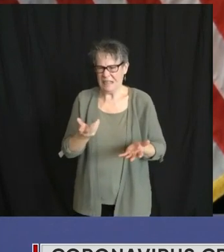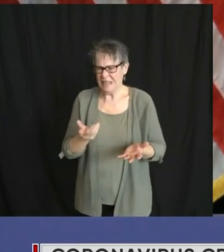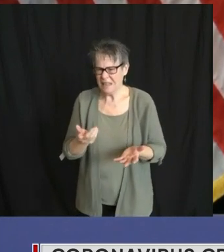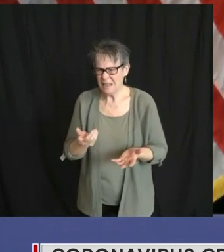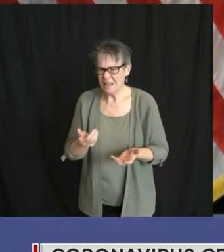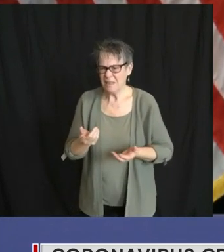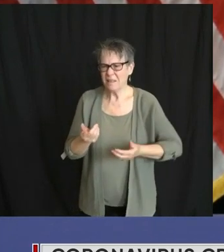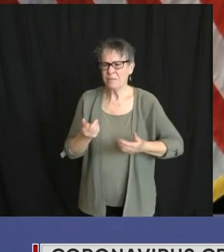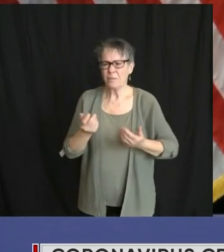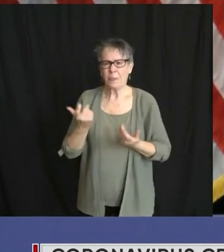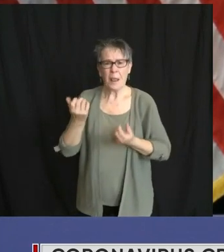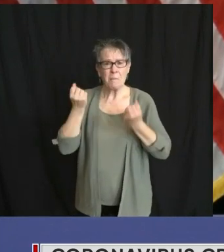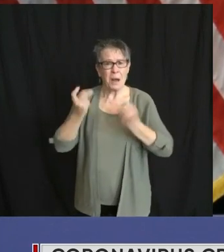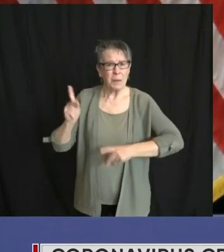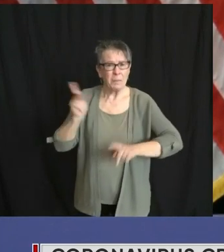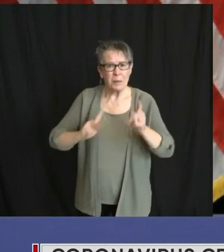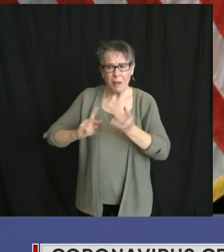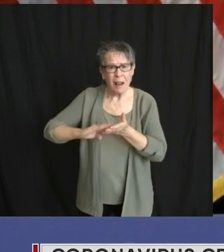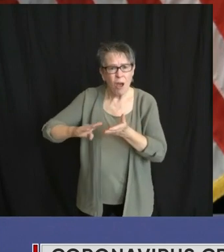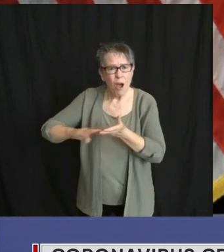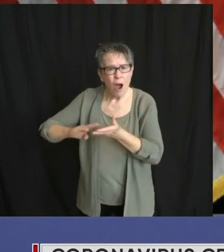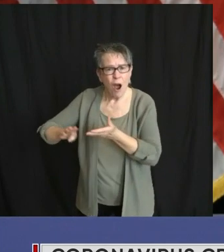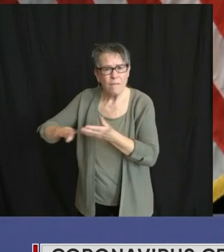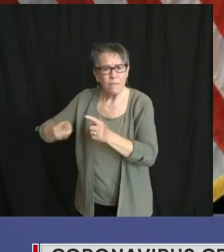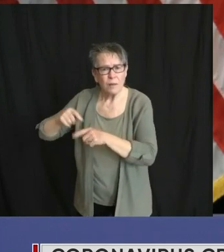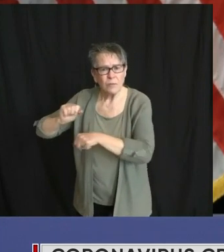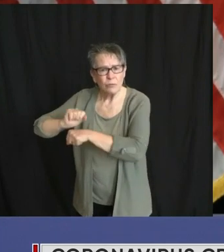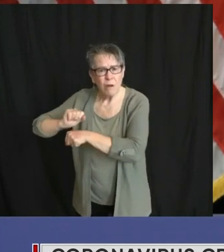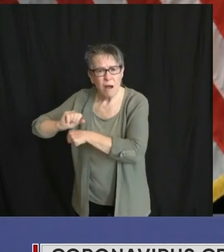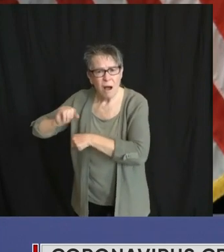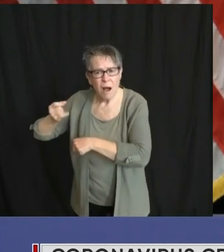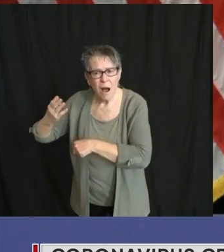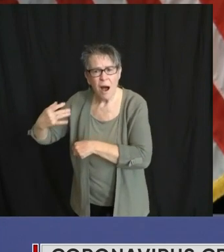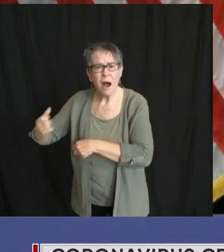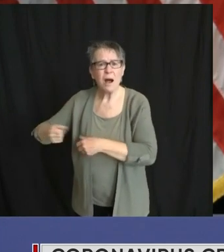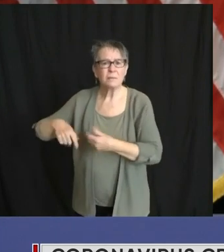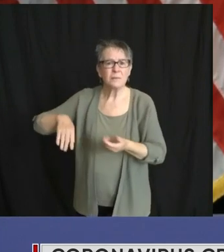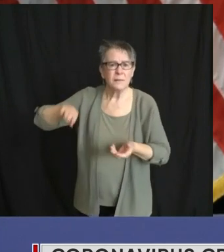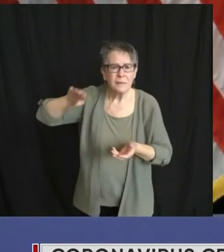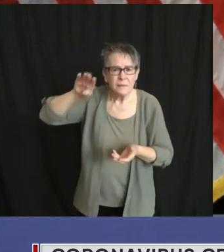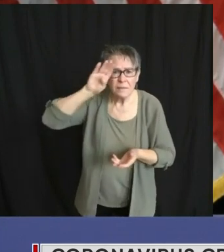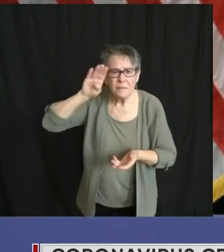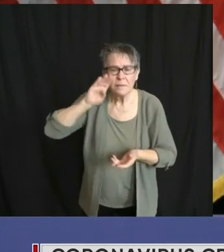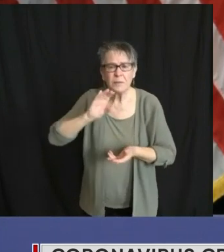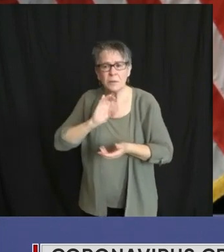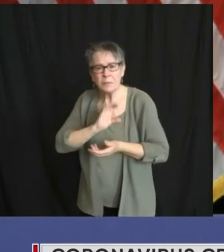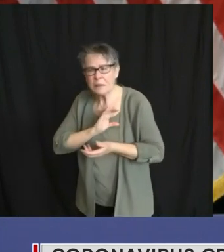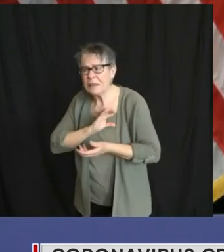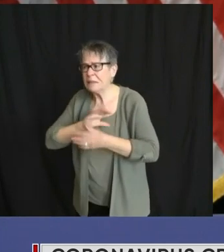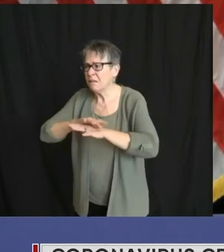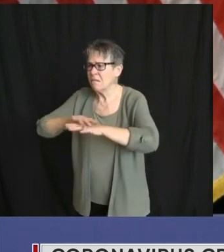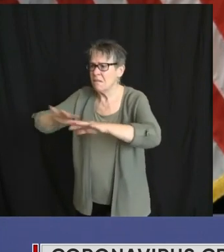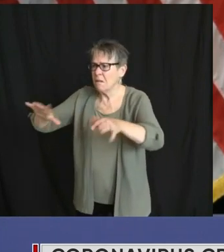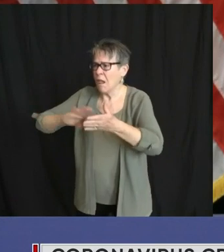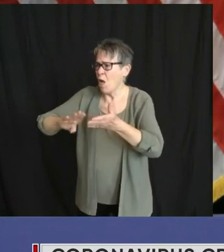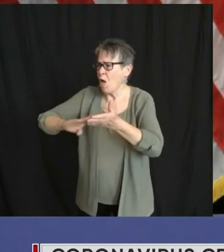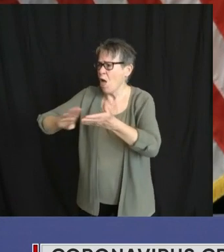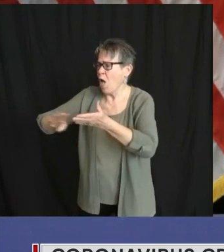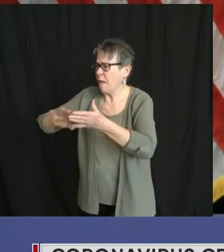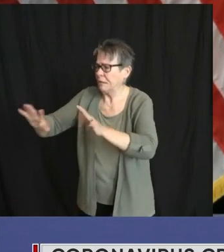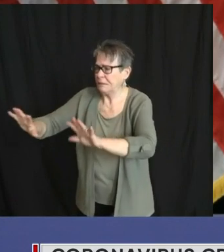NEVERMIND FOLKS WOULD NOT BE